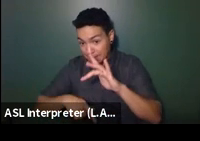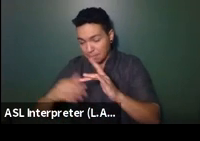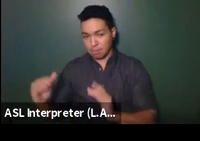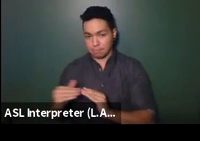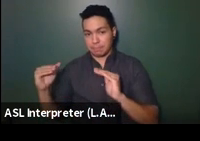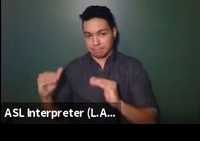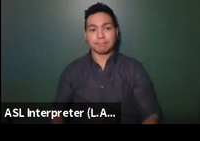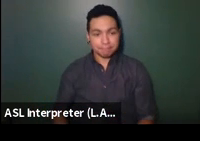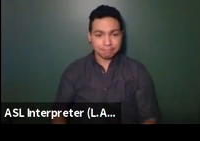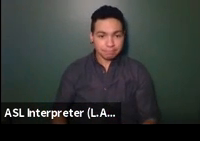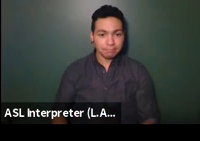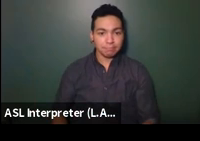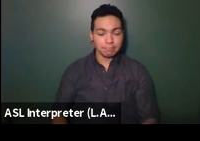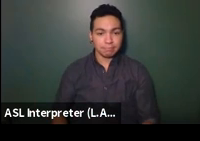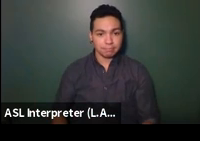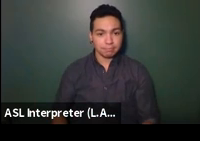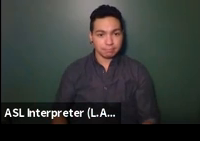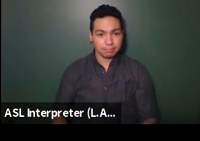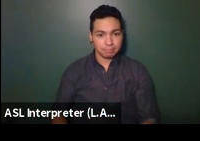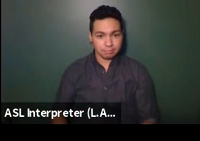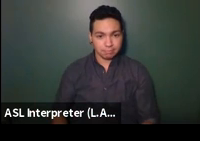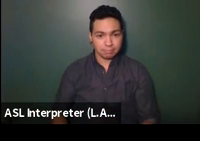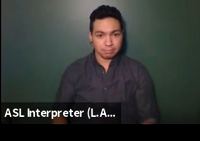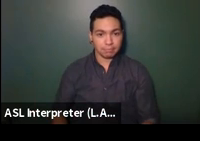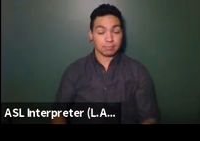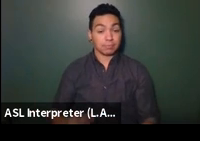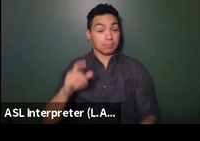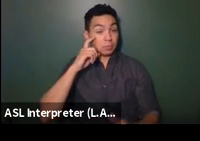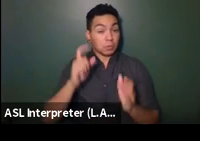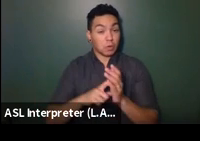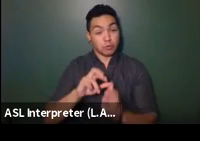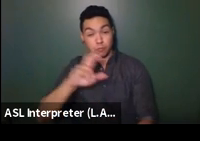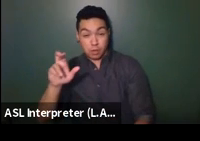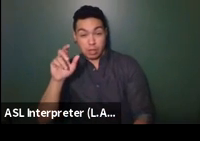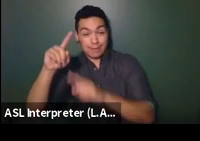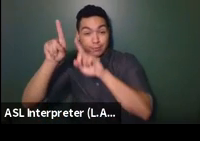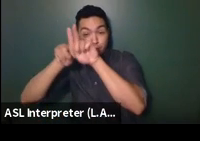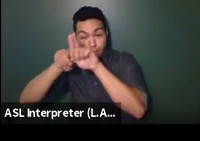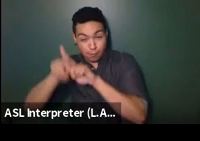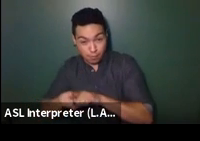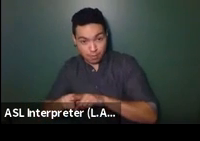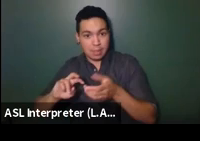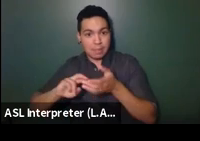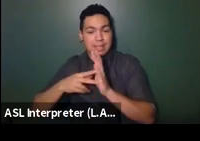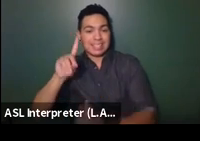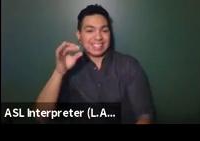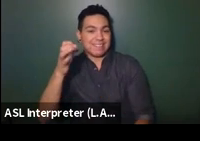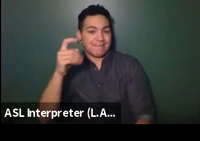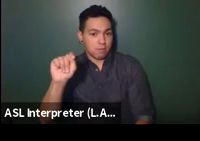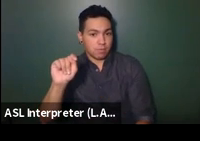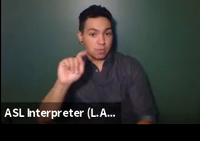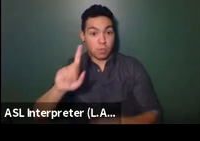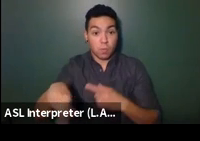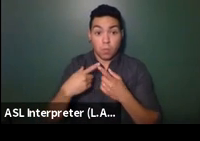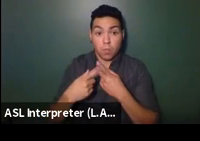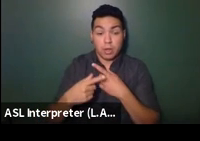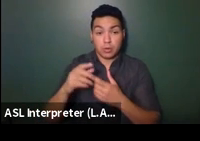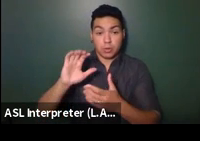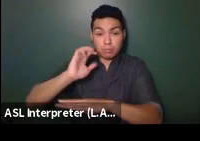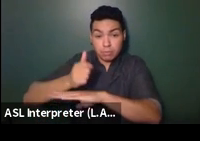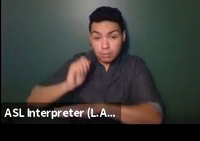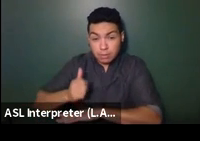ESD 189 - Amy Colburn: So the other thing on here at the far right, the star. This is your default. So as you're creating assignments, if you if you know most things are going to be